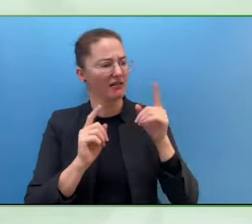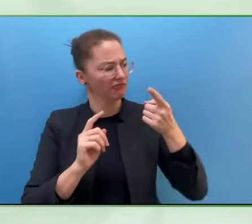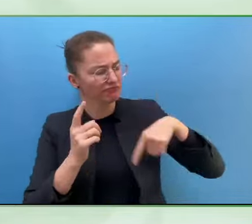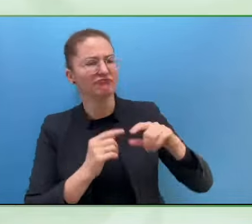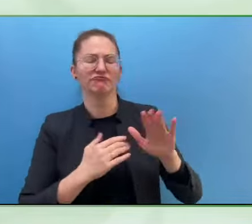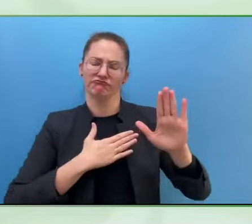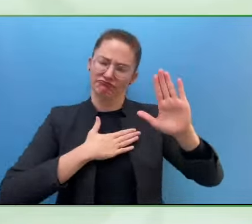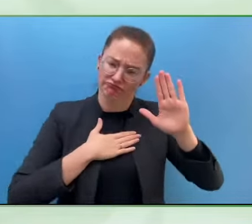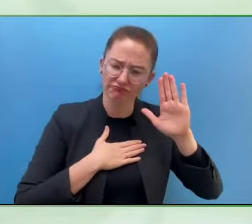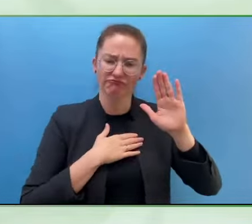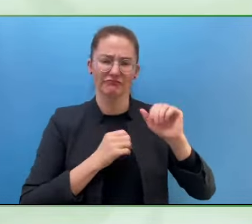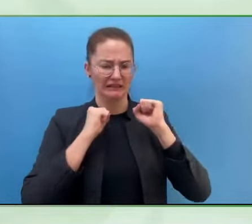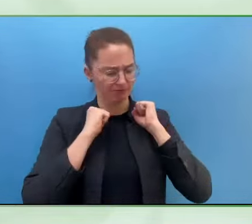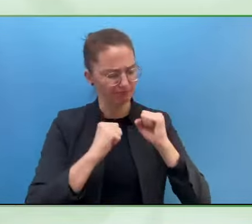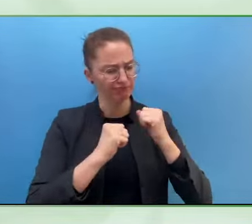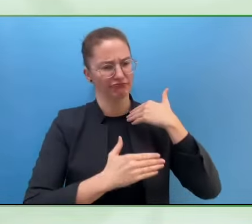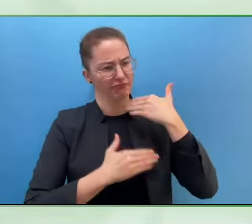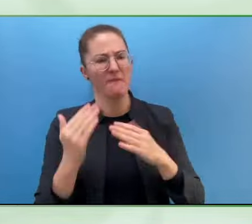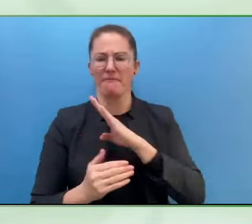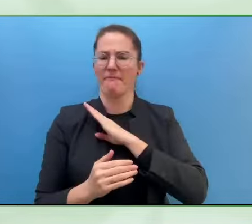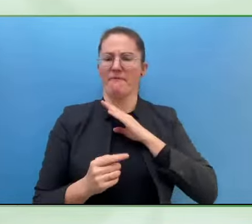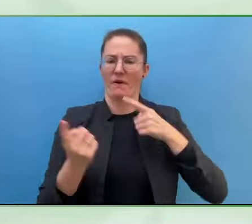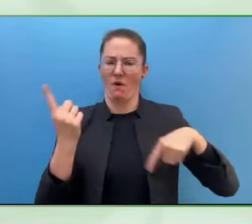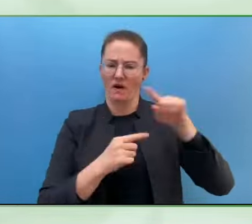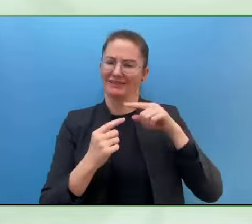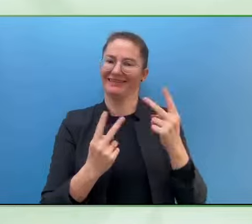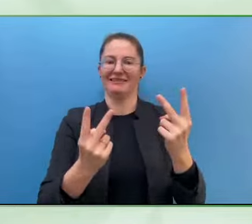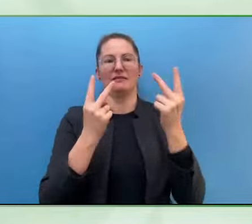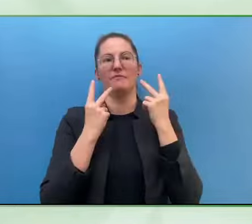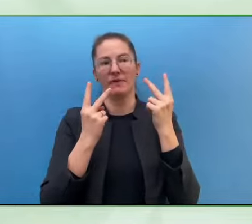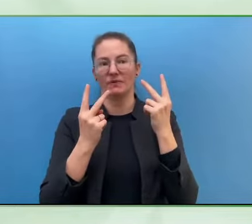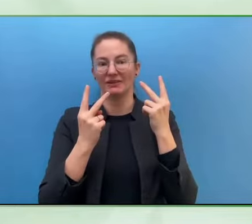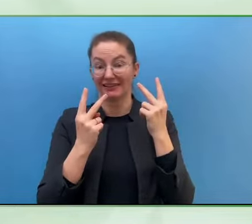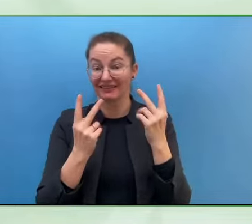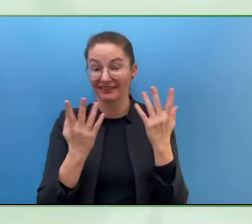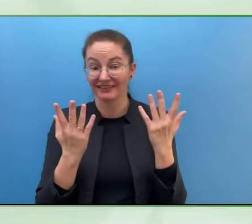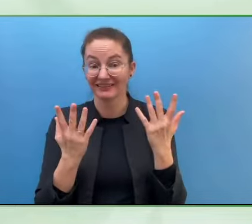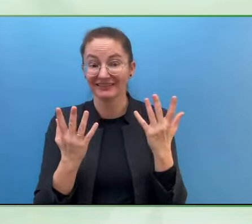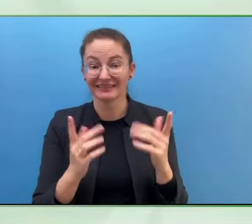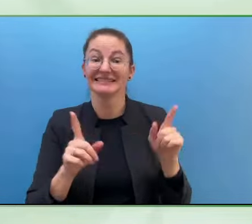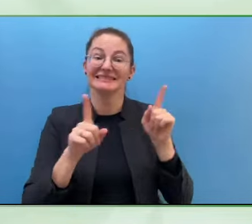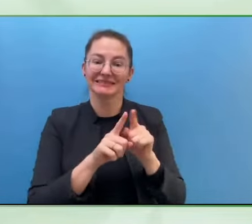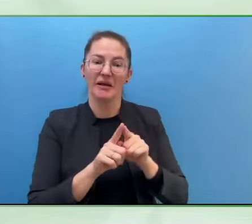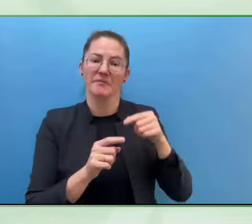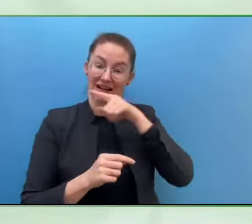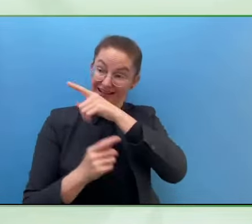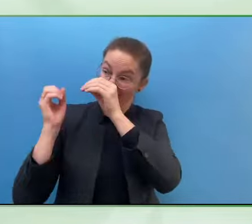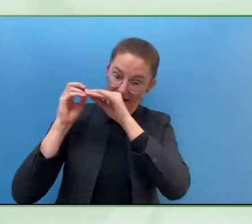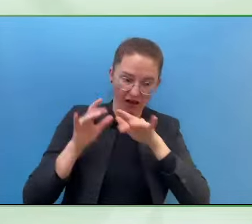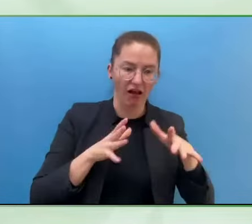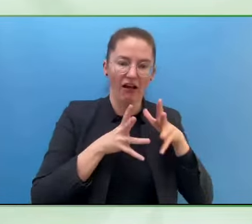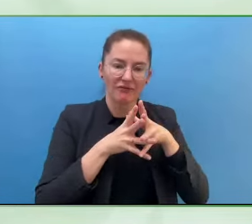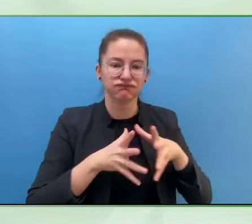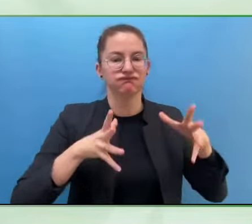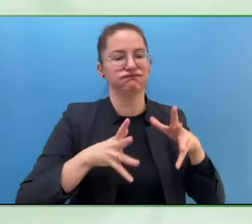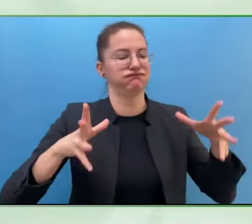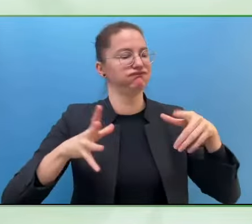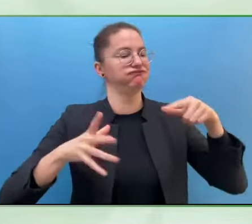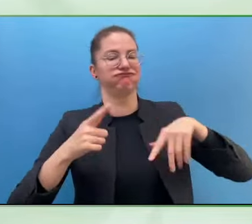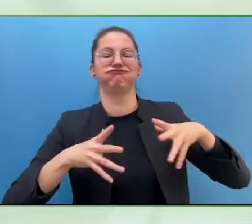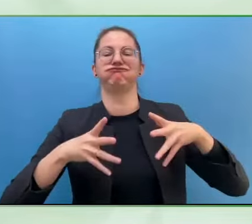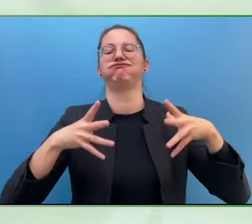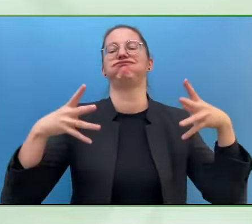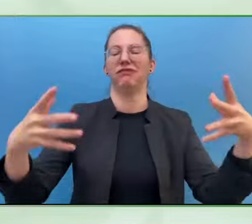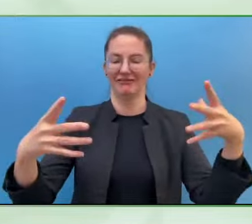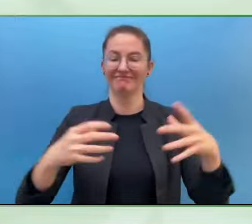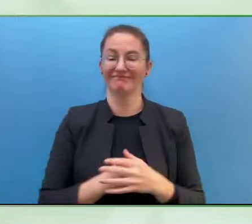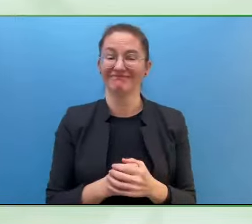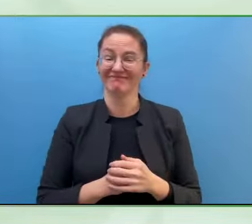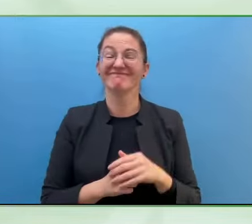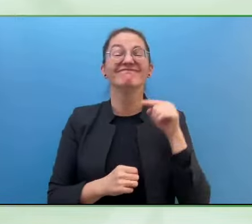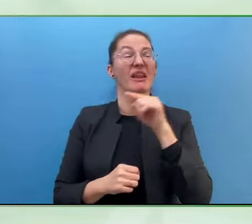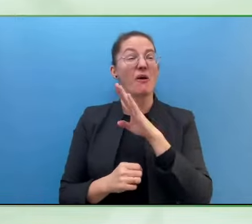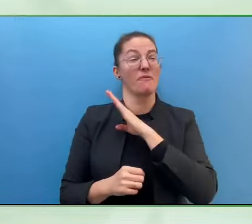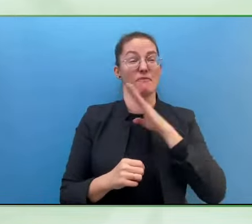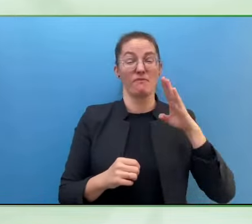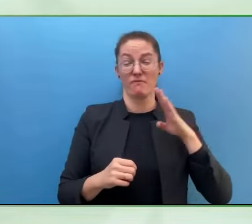you are part of a large European bank.